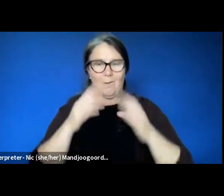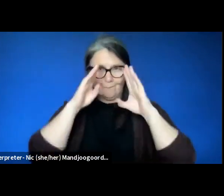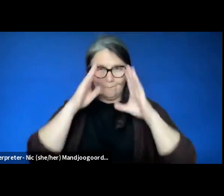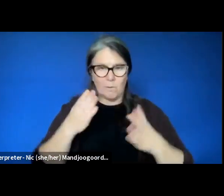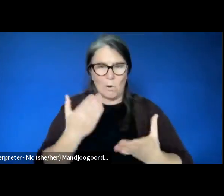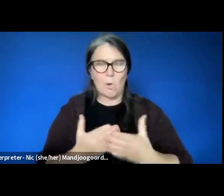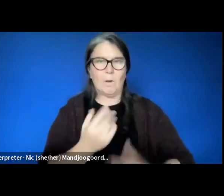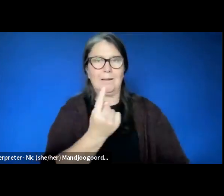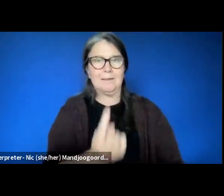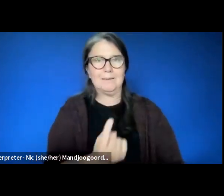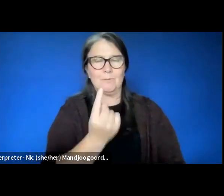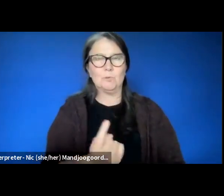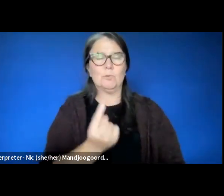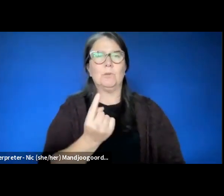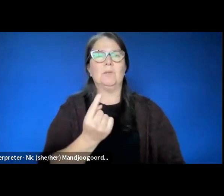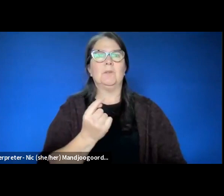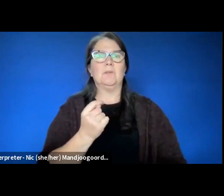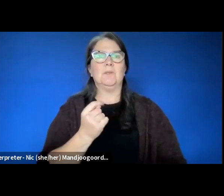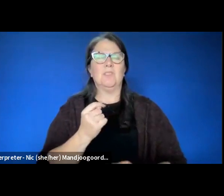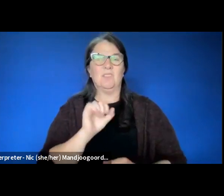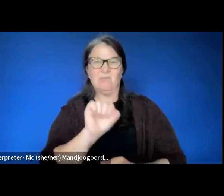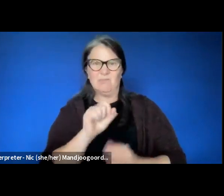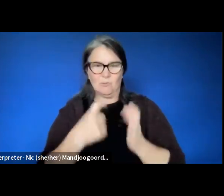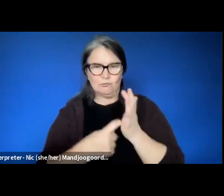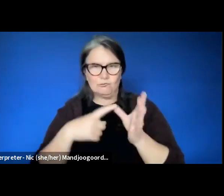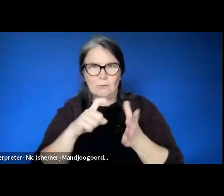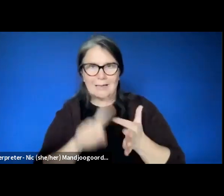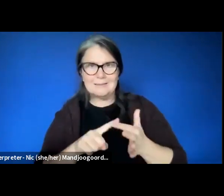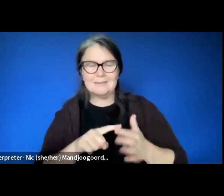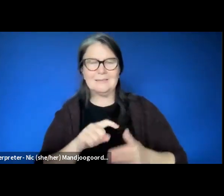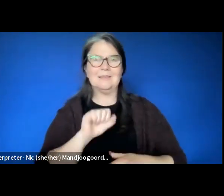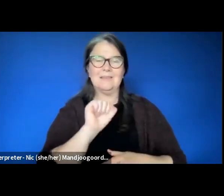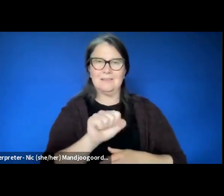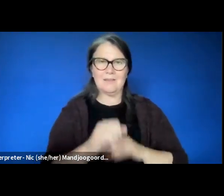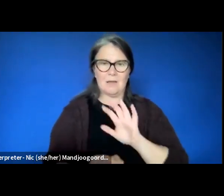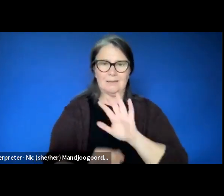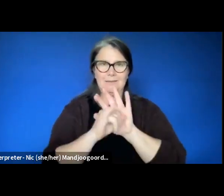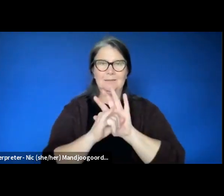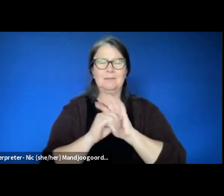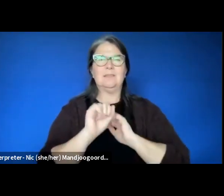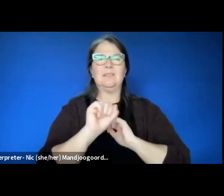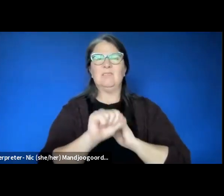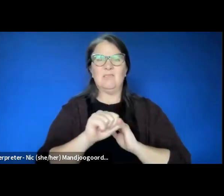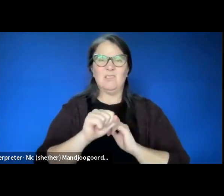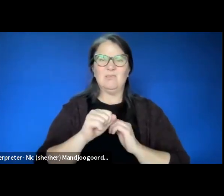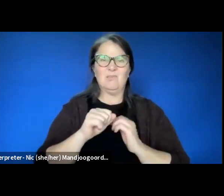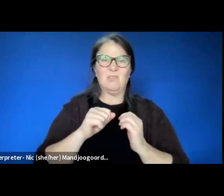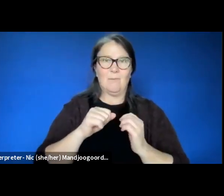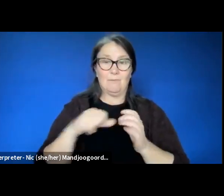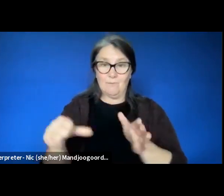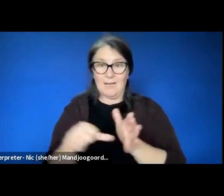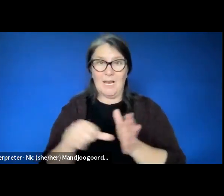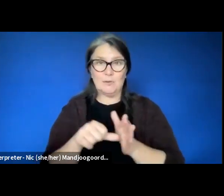emphasis on the individual and into sexual experiences of race. LGBT LGBT Q A plus identity LGBT Q A plus identity and socio economic status, it